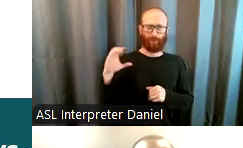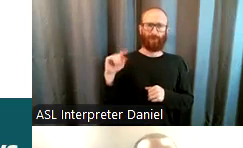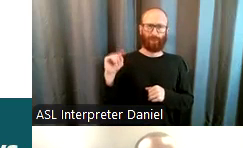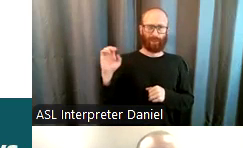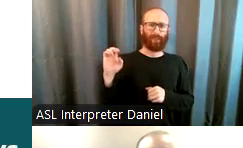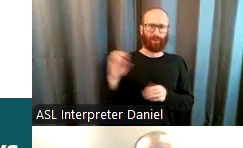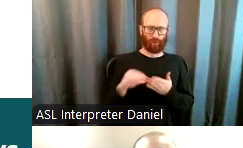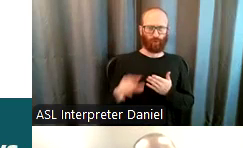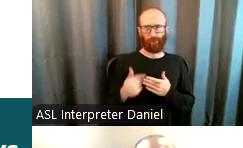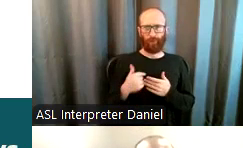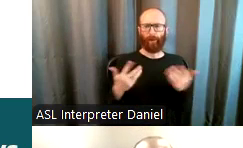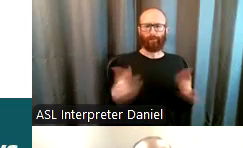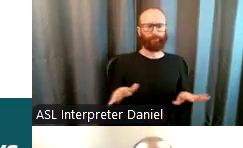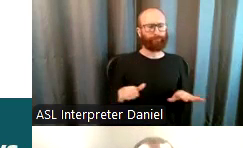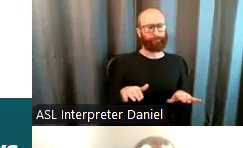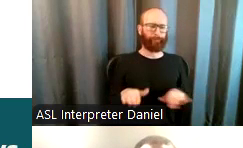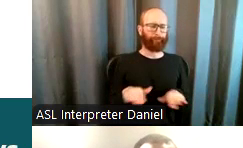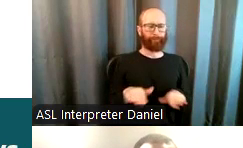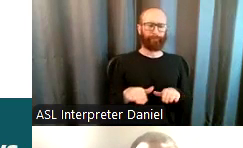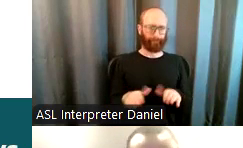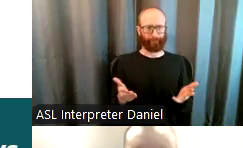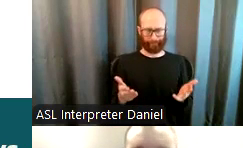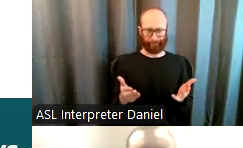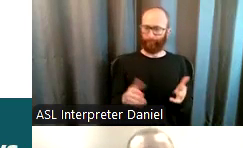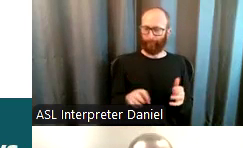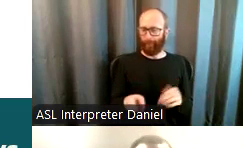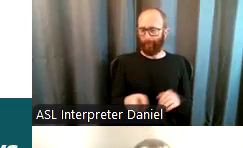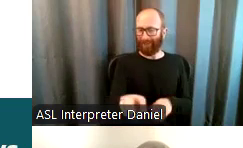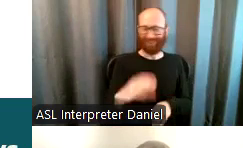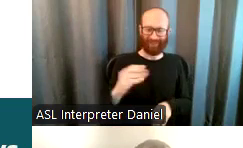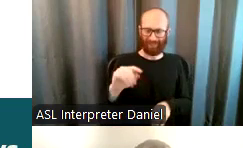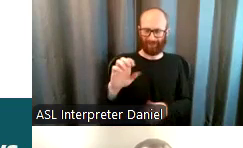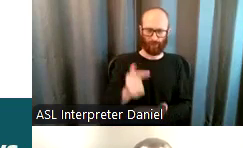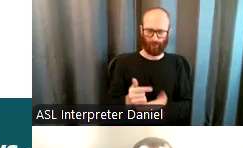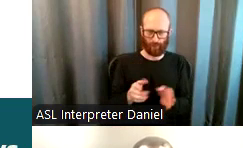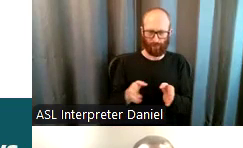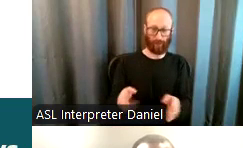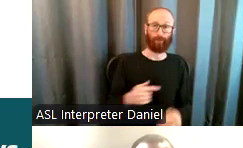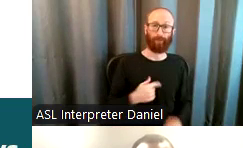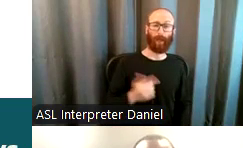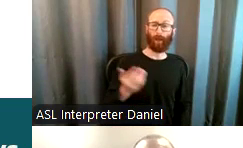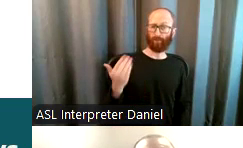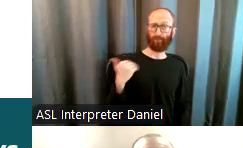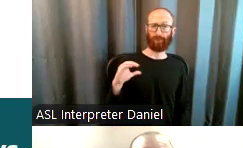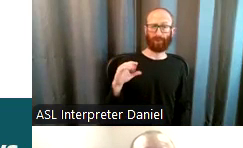the Walk of a CT graduation pathway um as a former CT student um I attended a high school